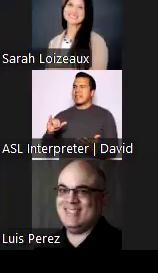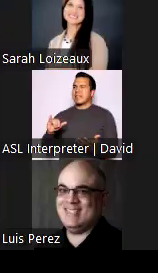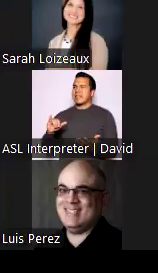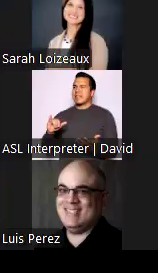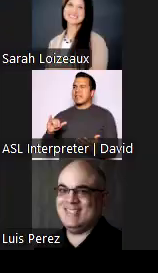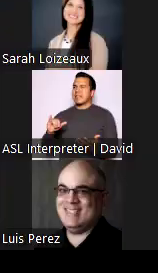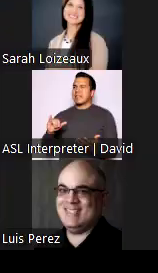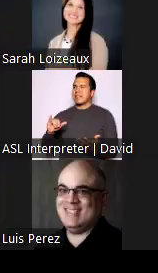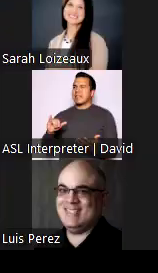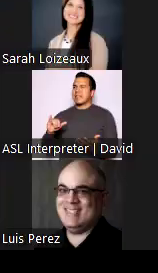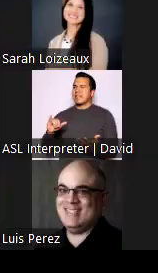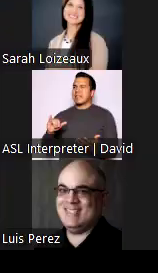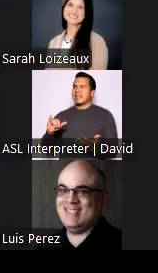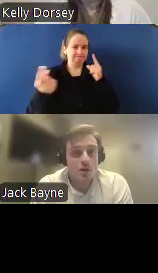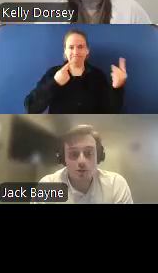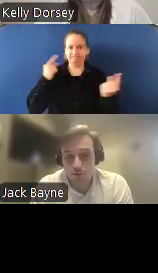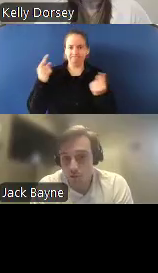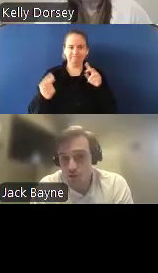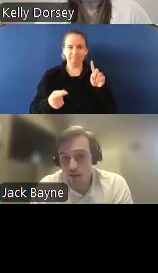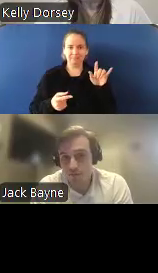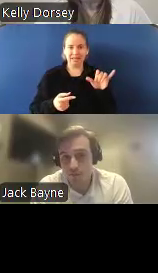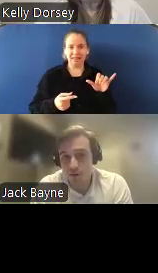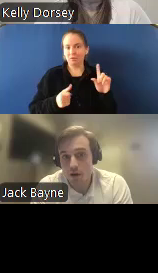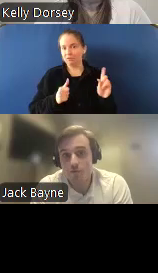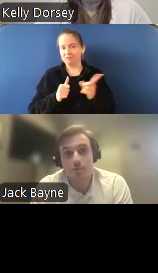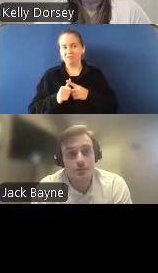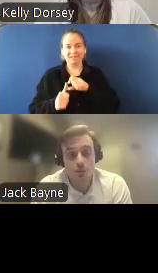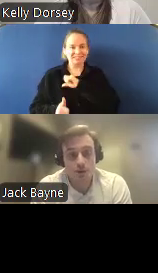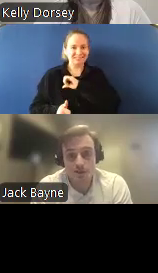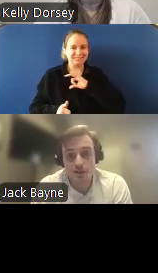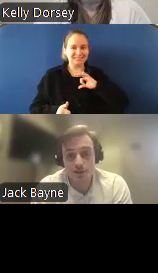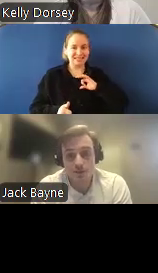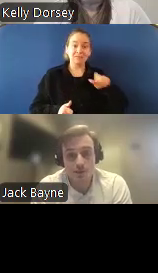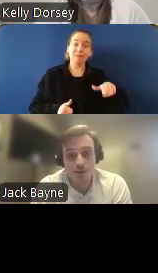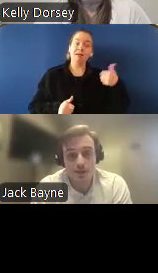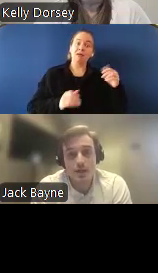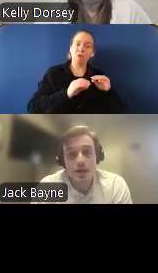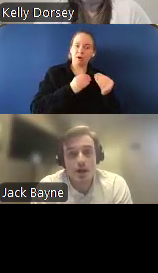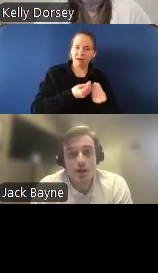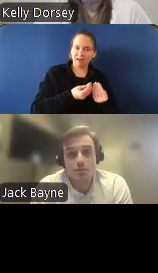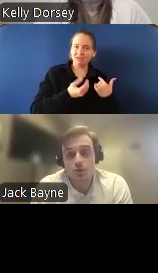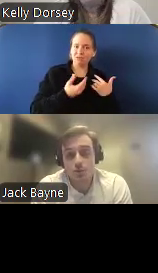the door. And Kelly was the first staff member from a different organization that we trained. So,